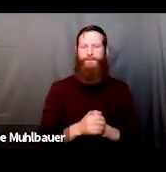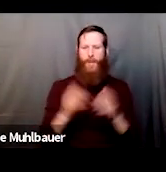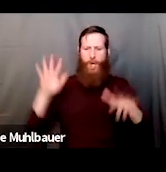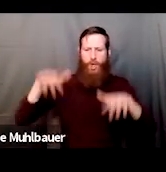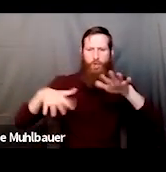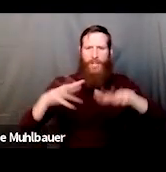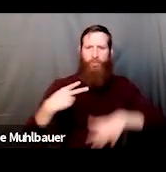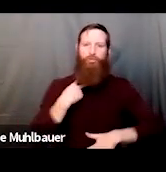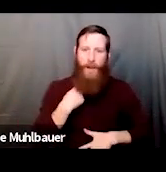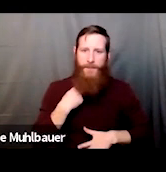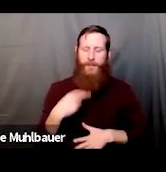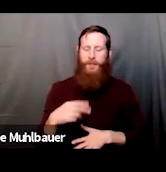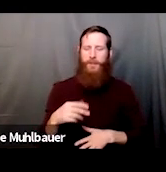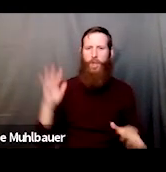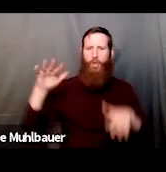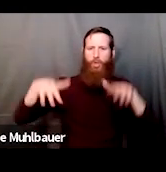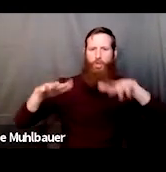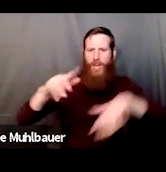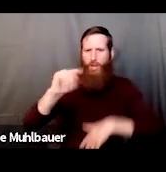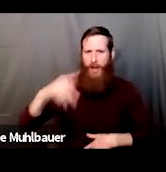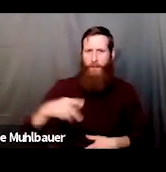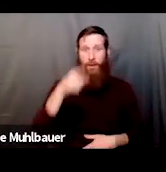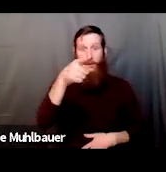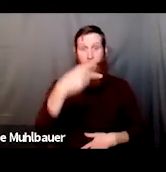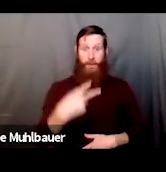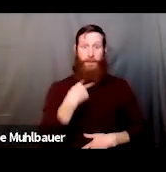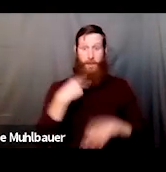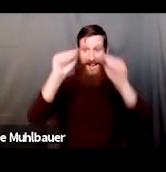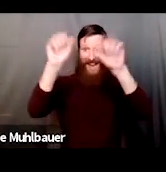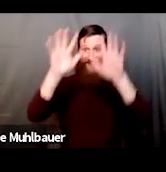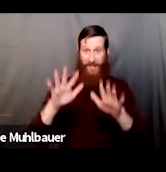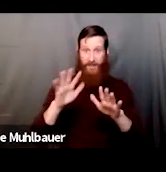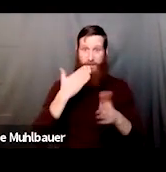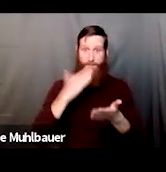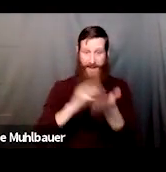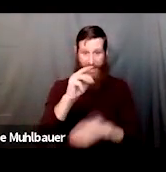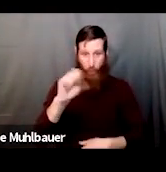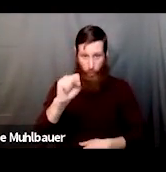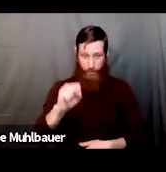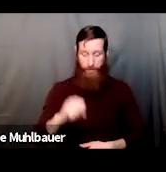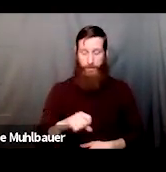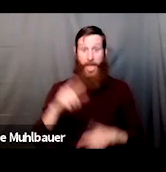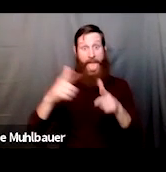Getting caught in an avalanche is bad news, getting caught in an avalanche that then pushed over cliffs or into a creek